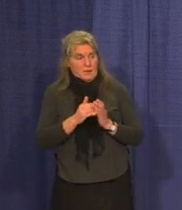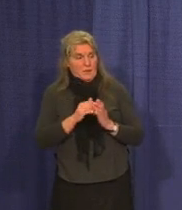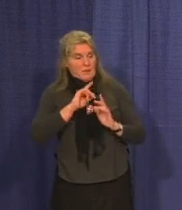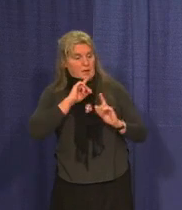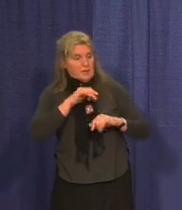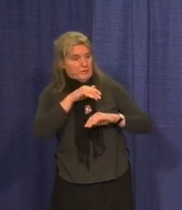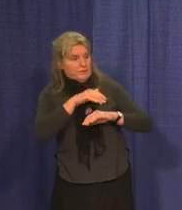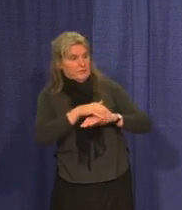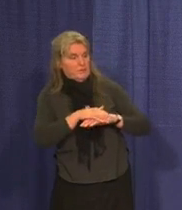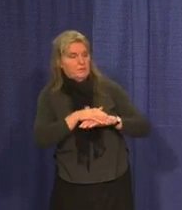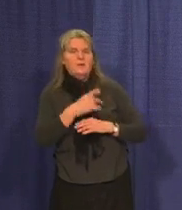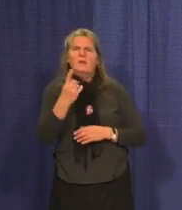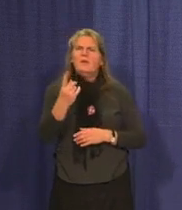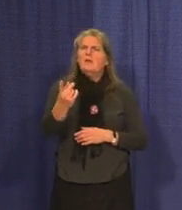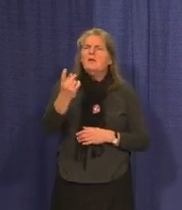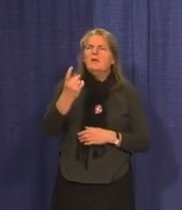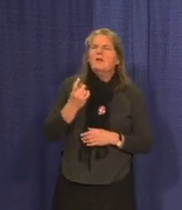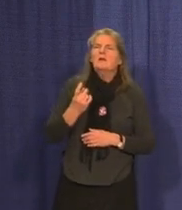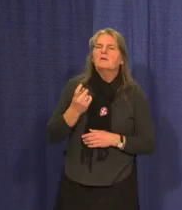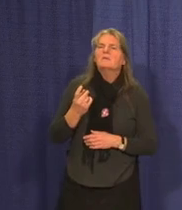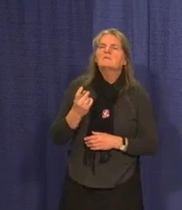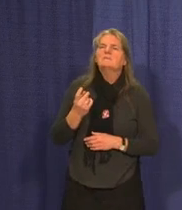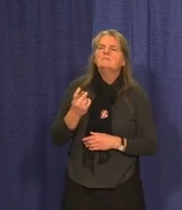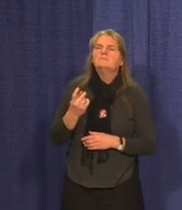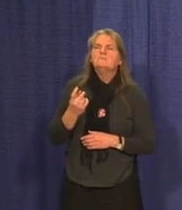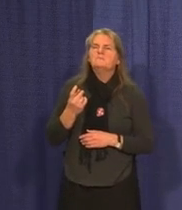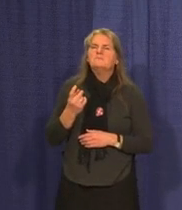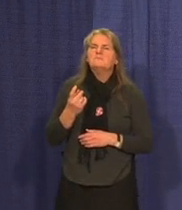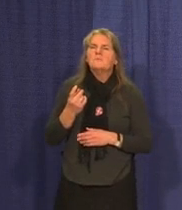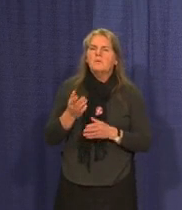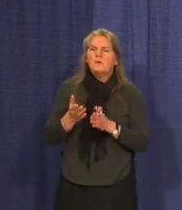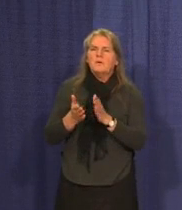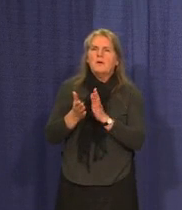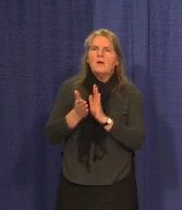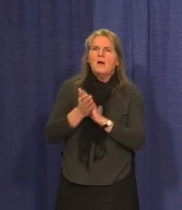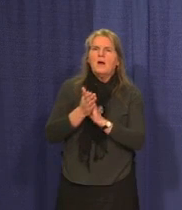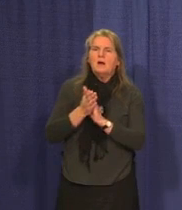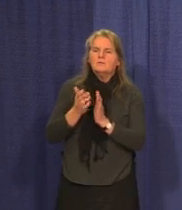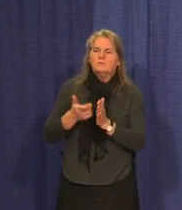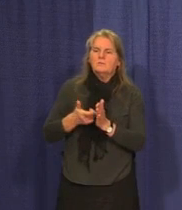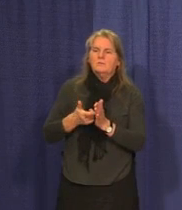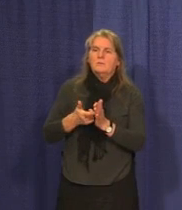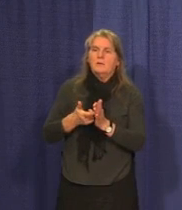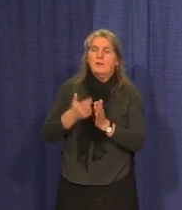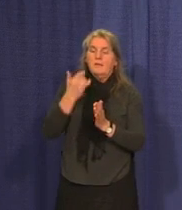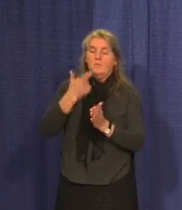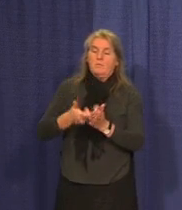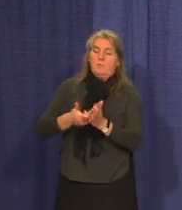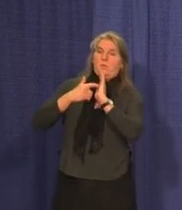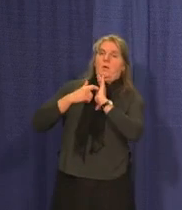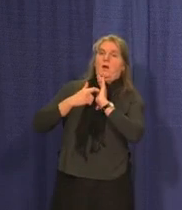Pat: Could you please repeat in English? Sure. The question was whether we would be asking for mandatory